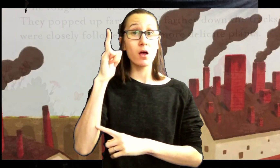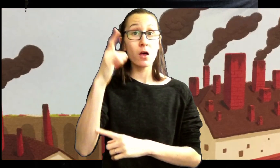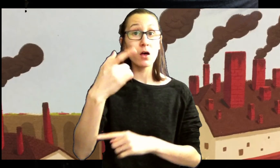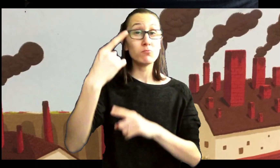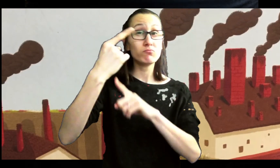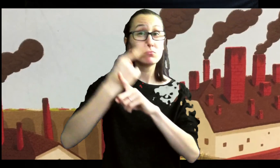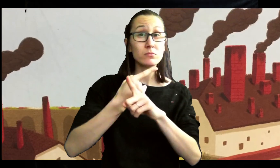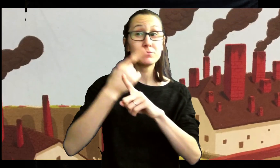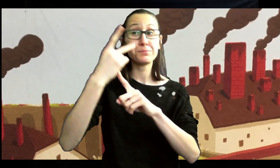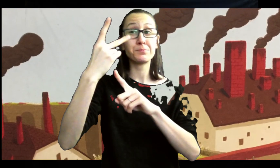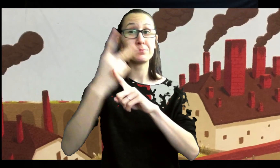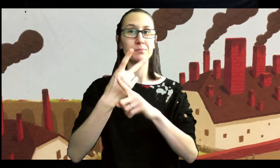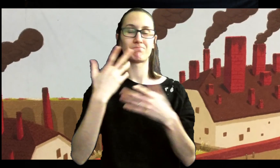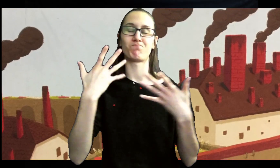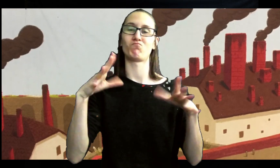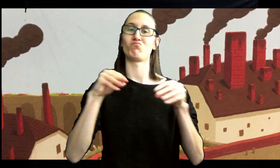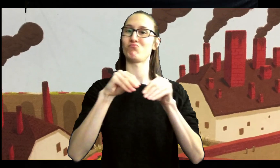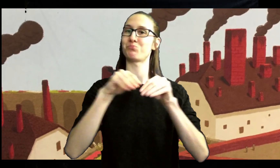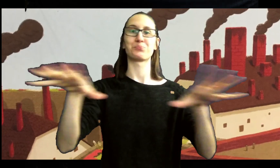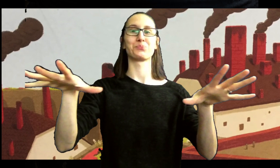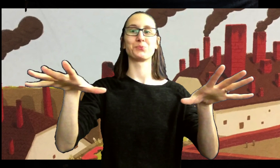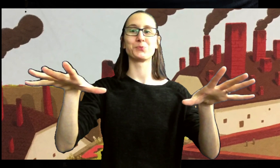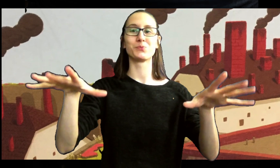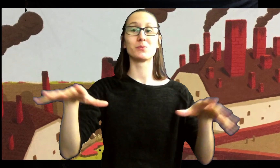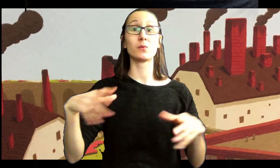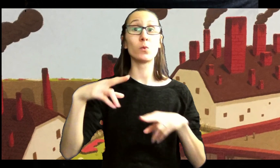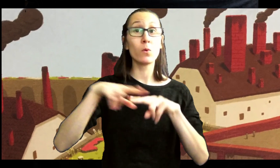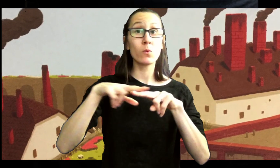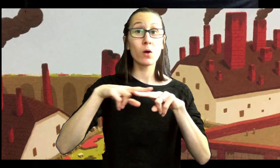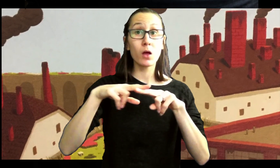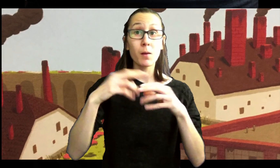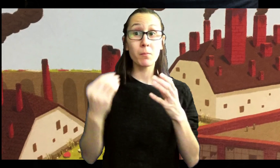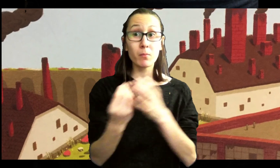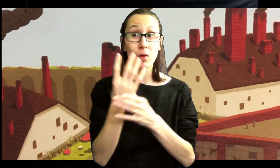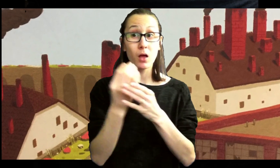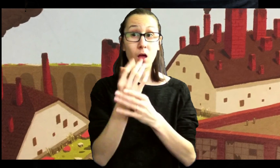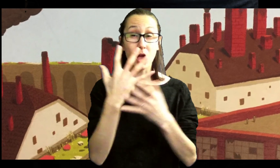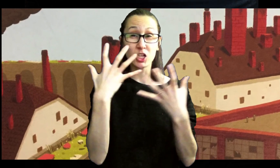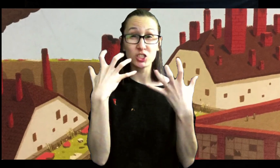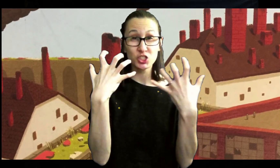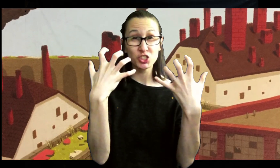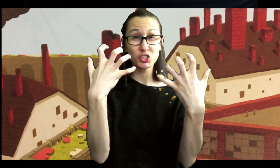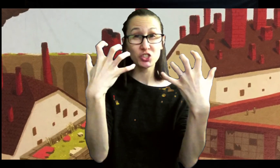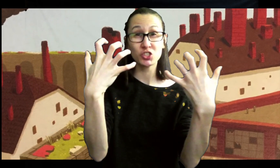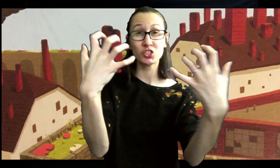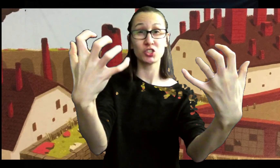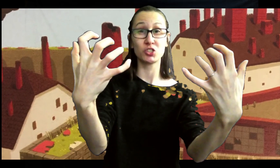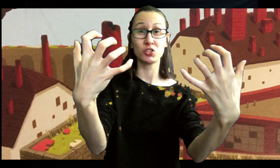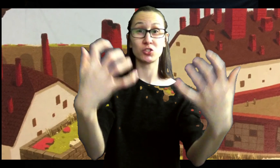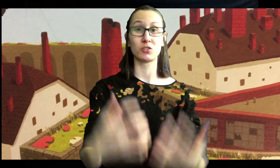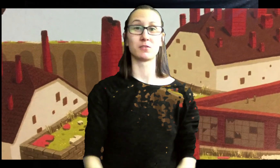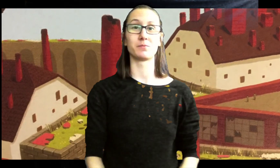Over the next few months, Liam and the curious garden explored every corner of the railway.